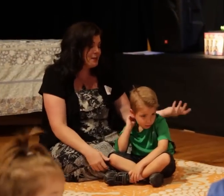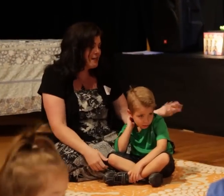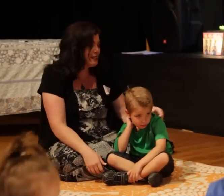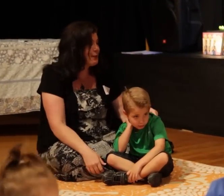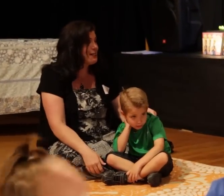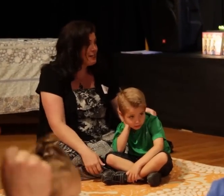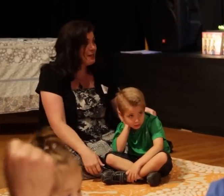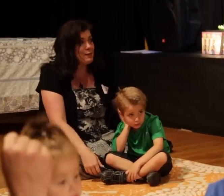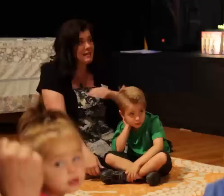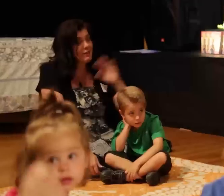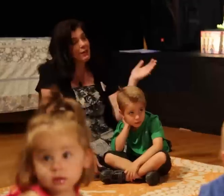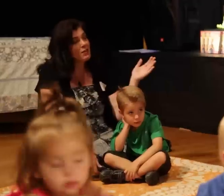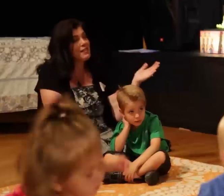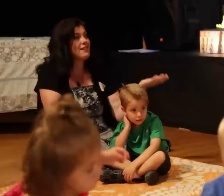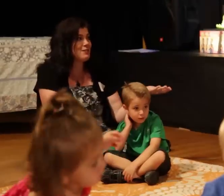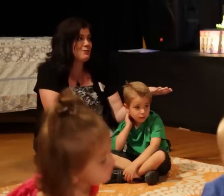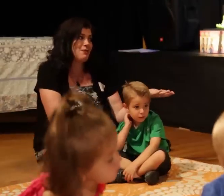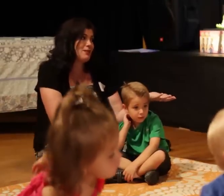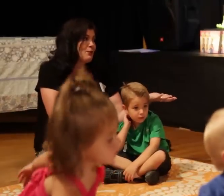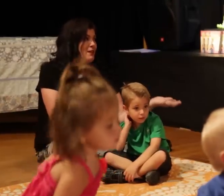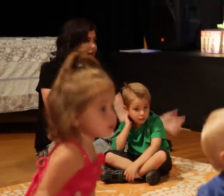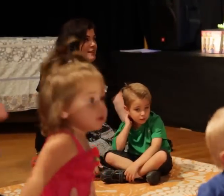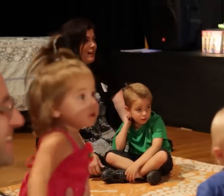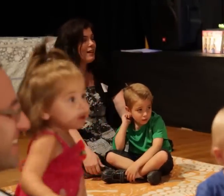My husband is a linguist, so he's fluent in several languages. He's fluent in ASL -- Great!